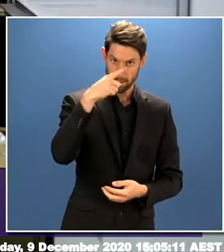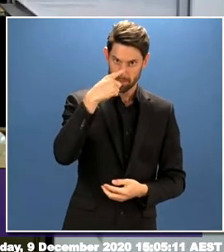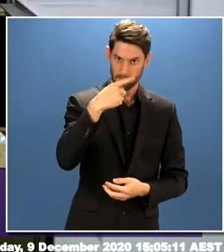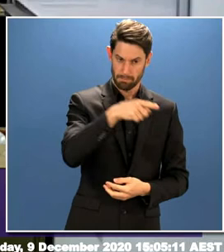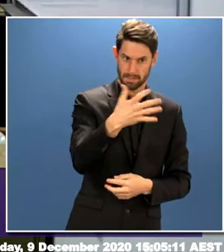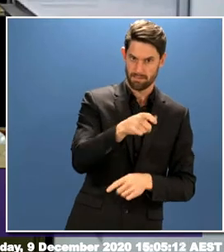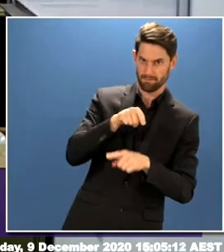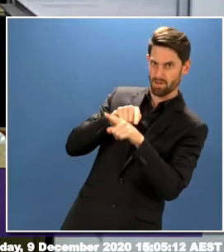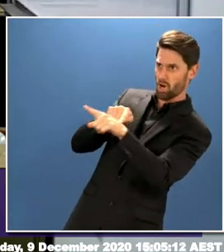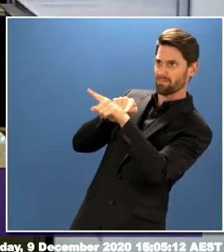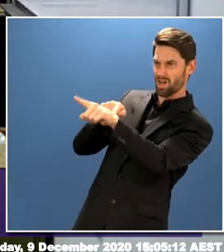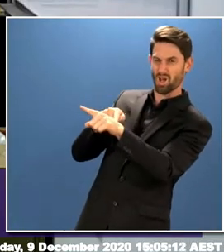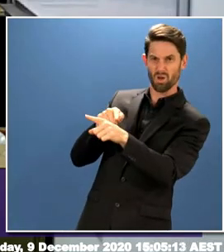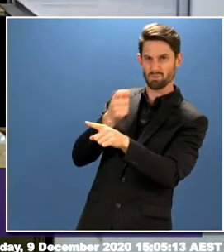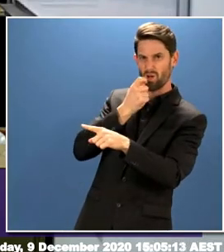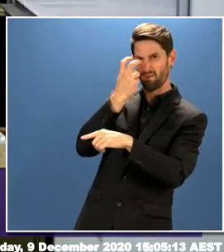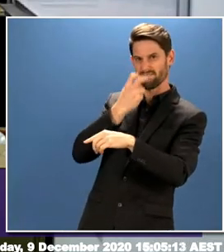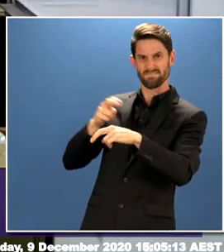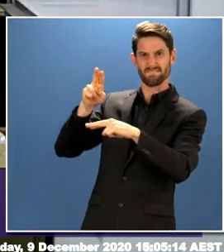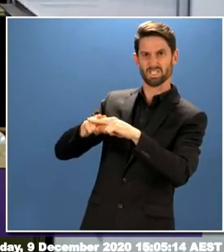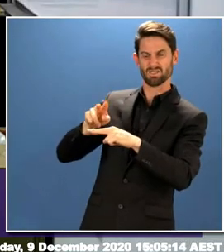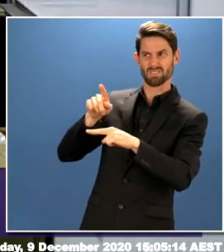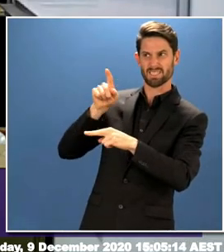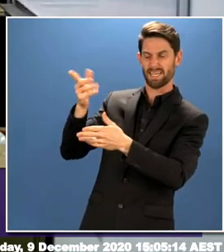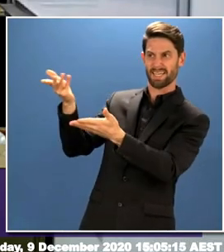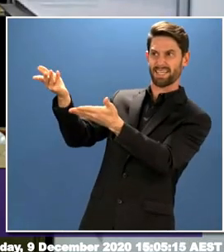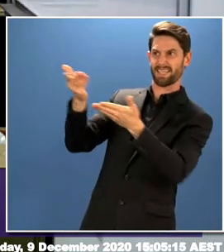and what we said is almost undignified and inhumane process through